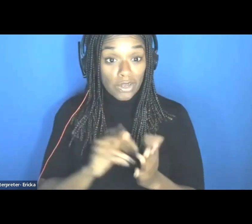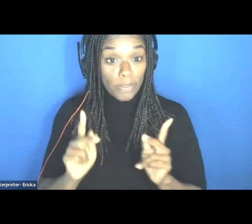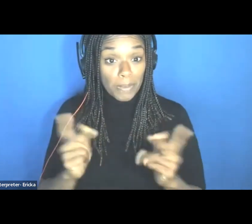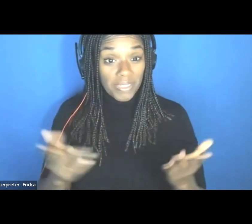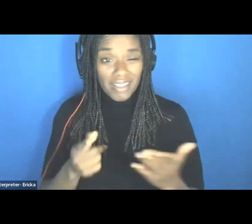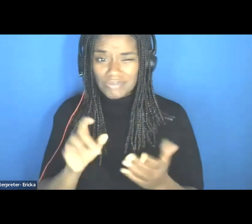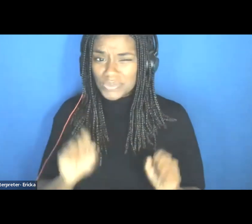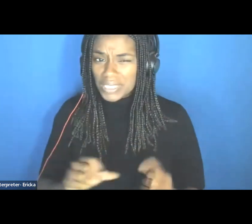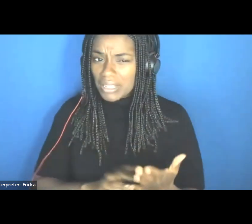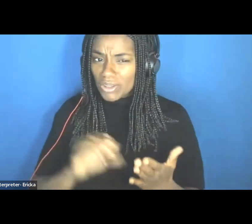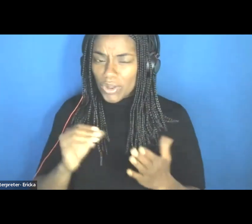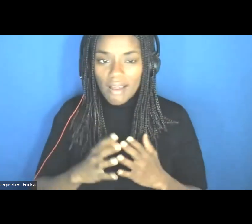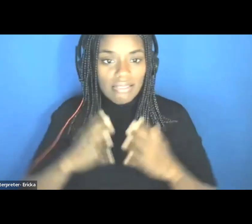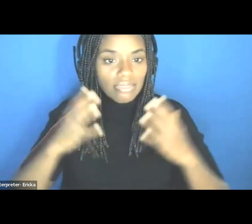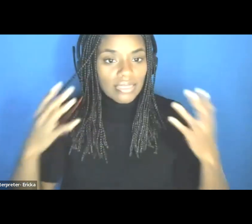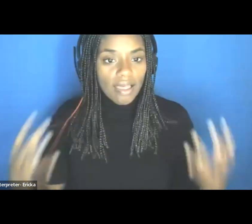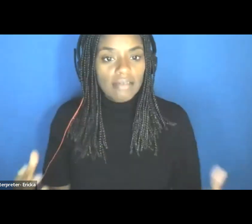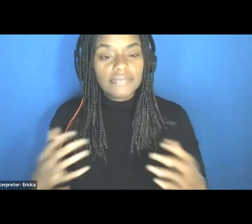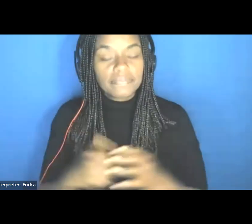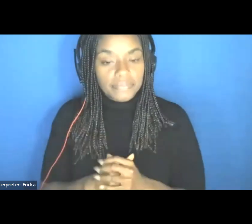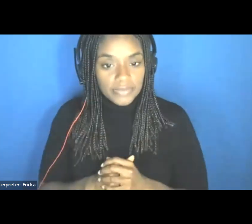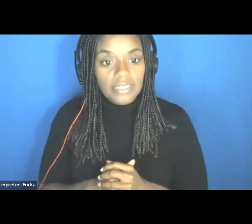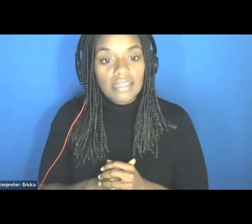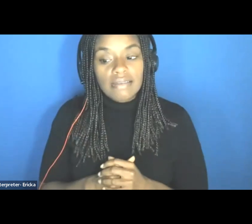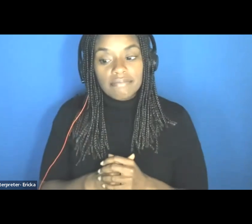You know.